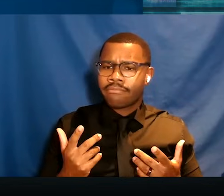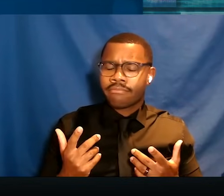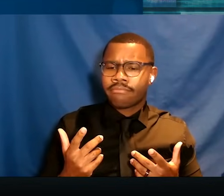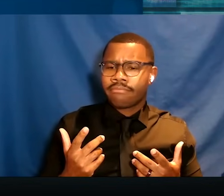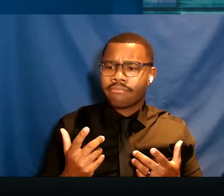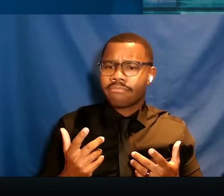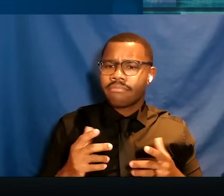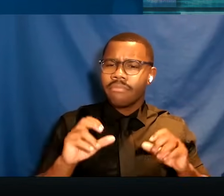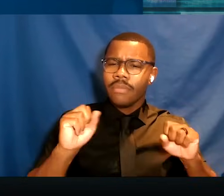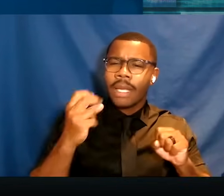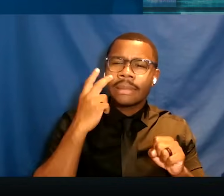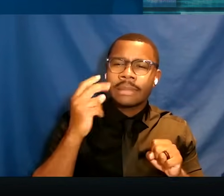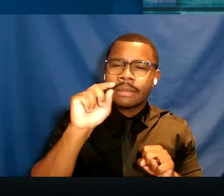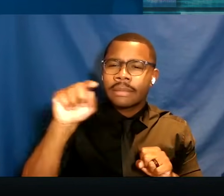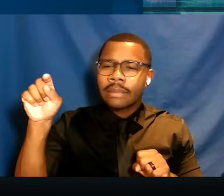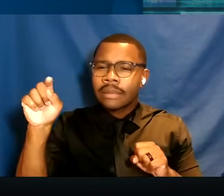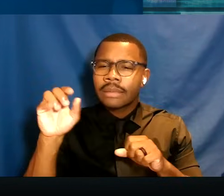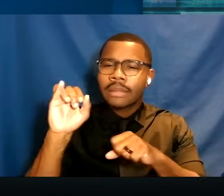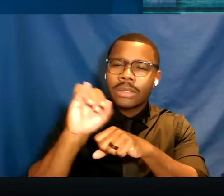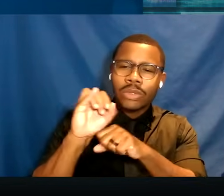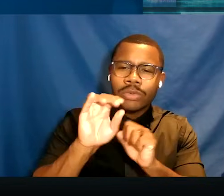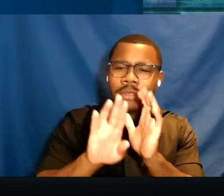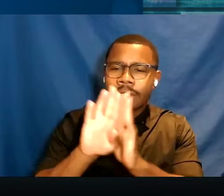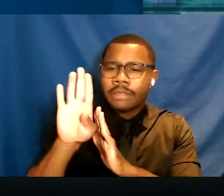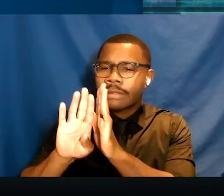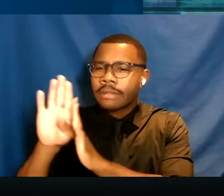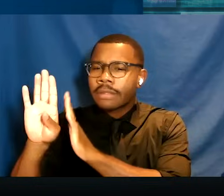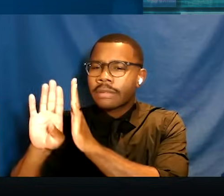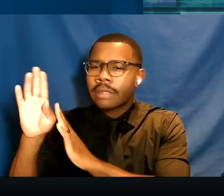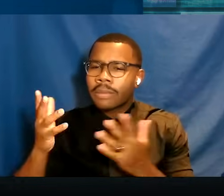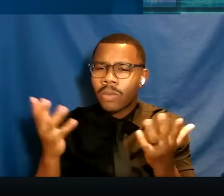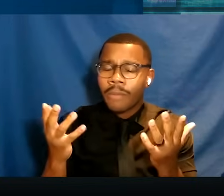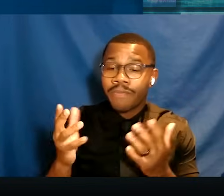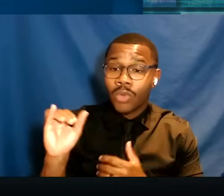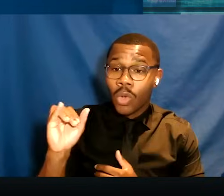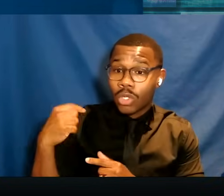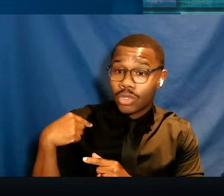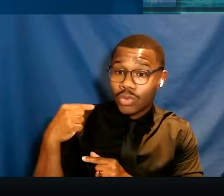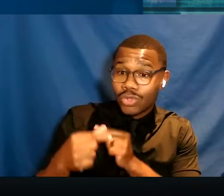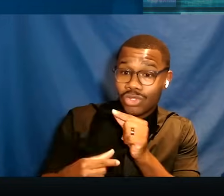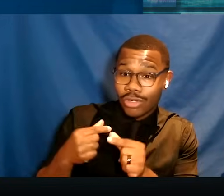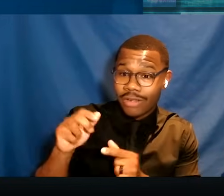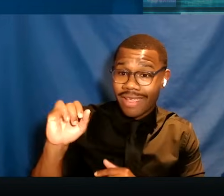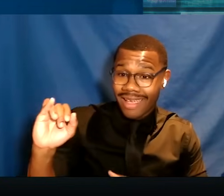in the industry. And also, of course, we have protections against the use of generative AI in the contract as well, including a right to notice,